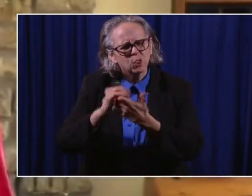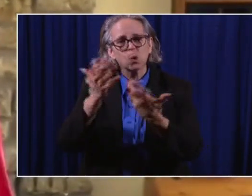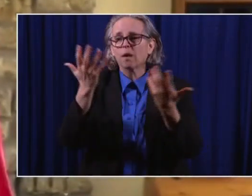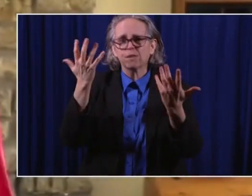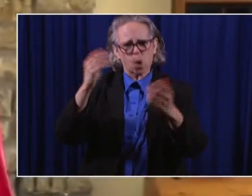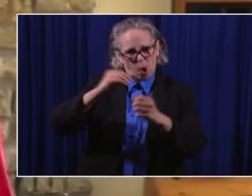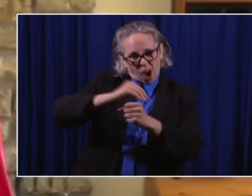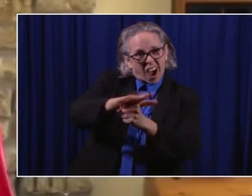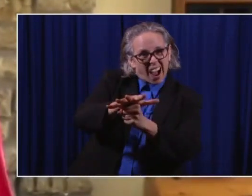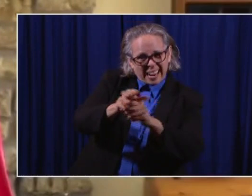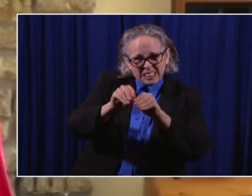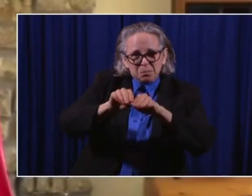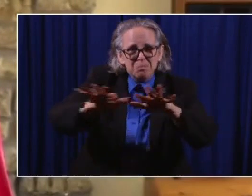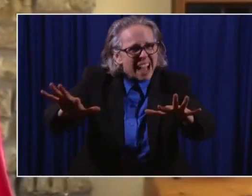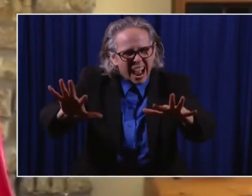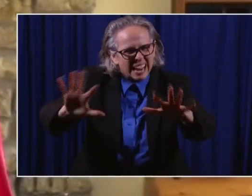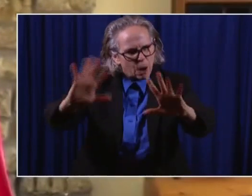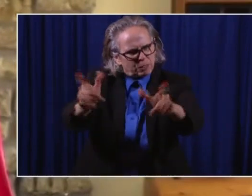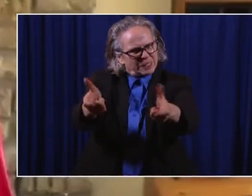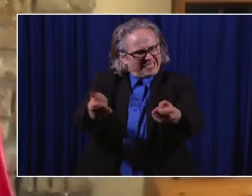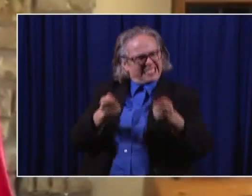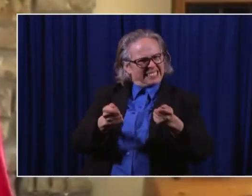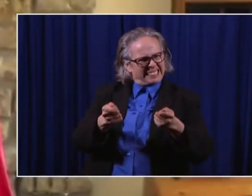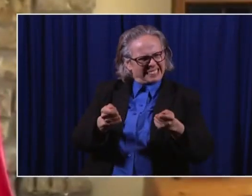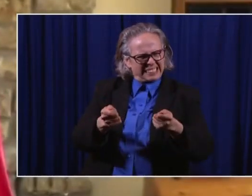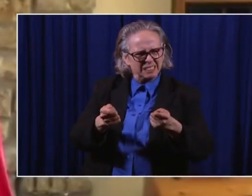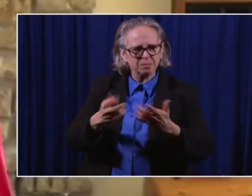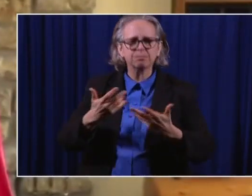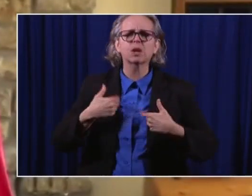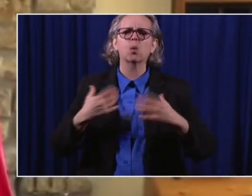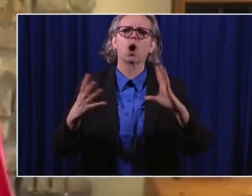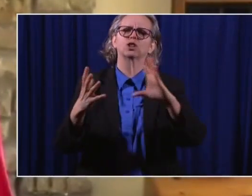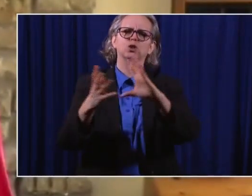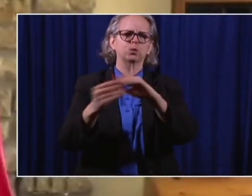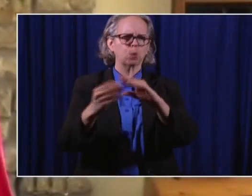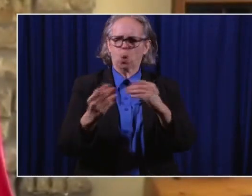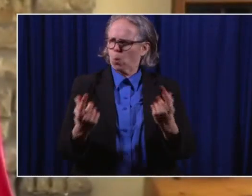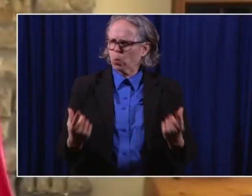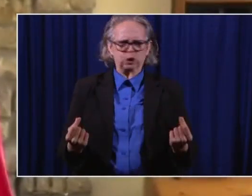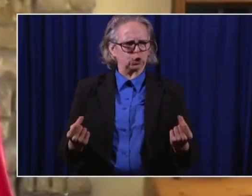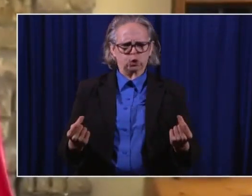VACCINE. WE GOT TO GET OVER THIS.